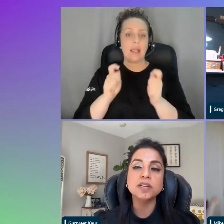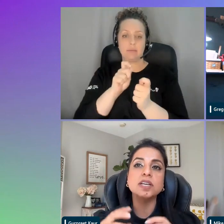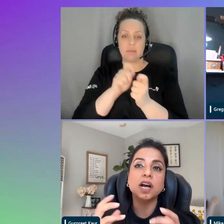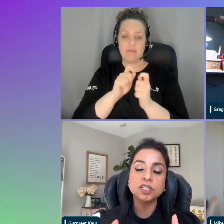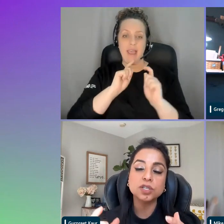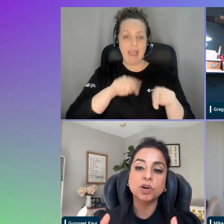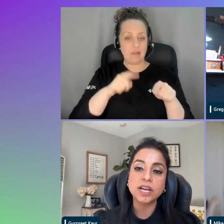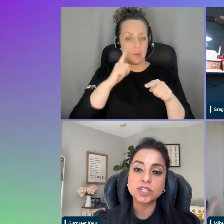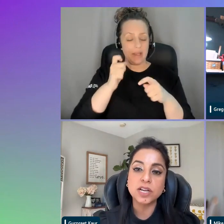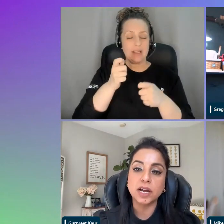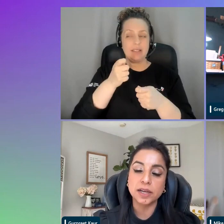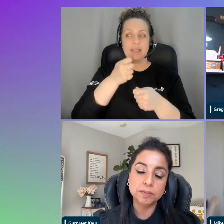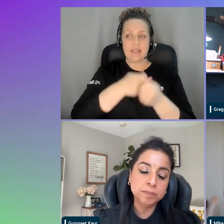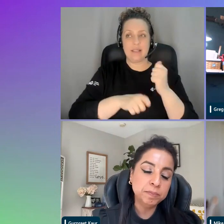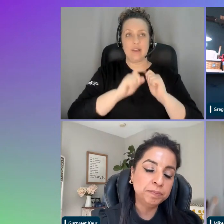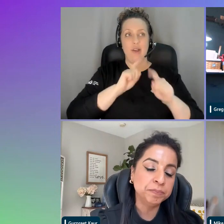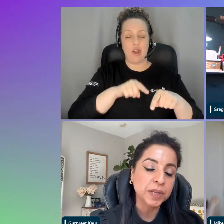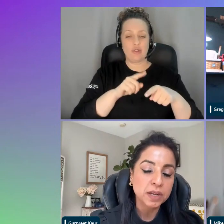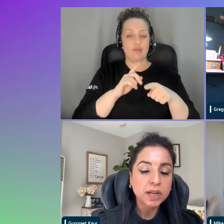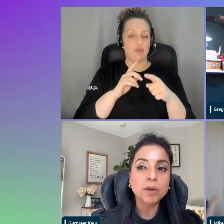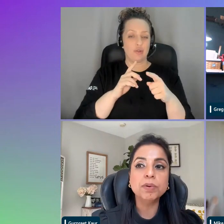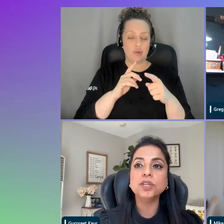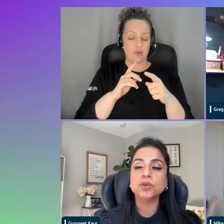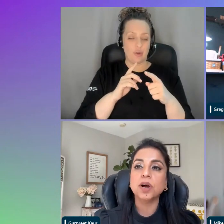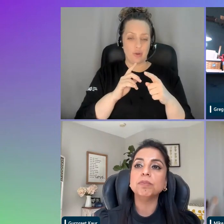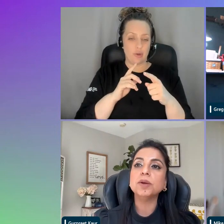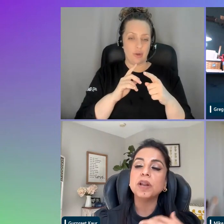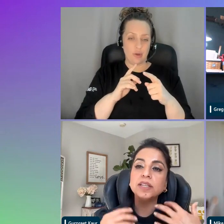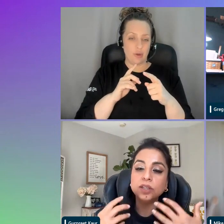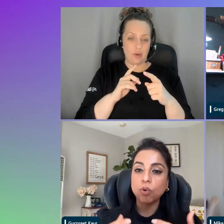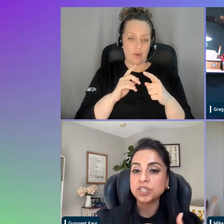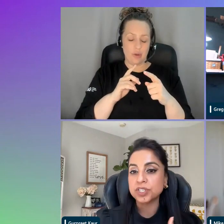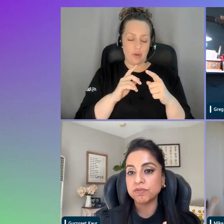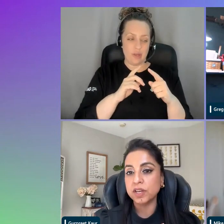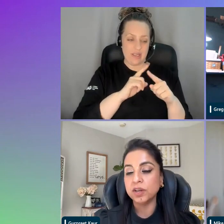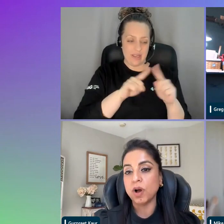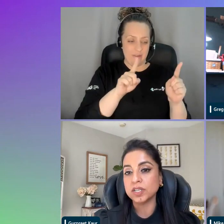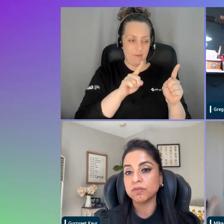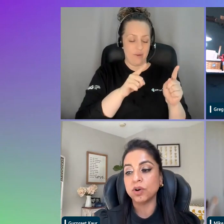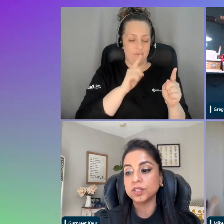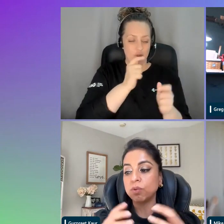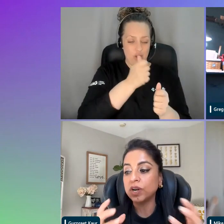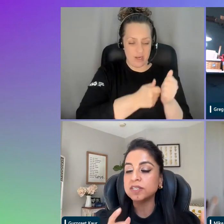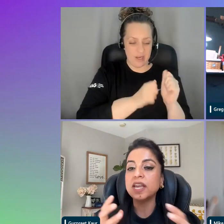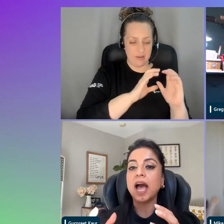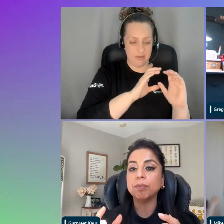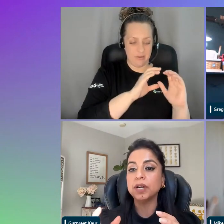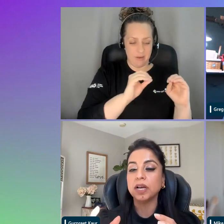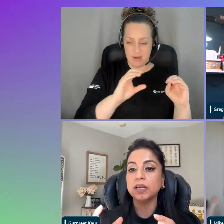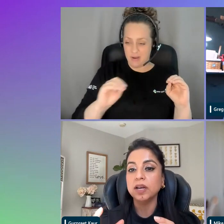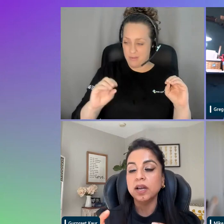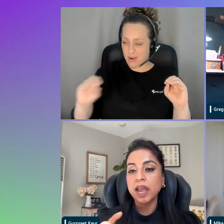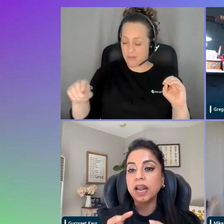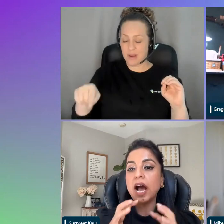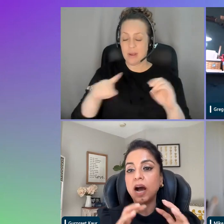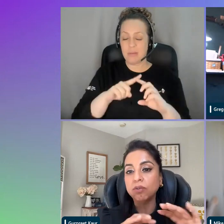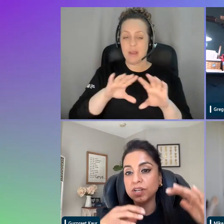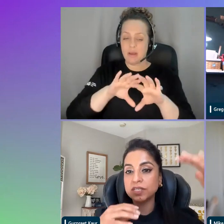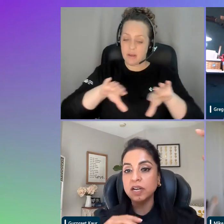because the answers would actually lie company to company. But I think the questions we need to ask for is what is the